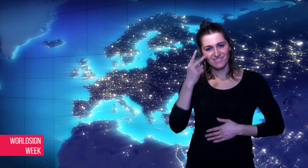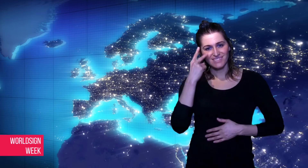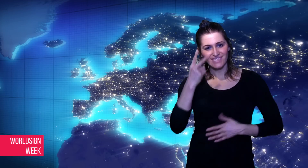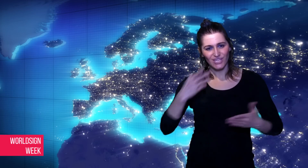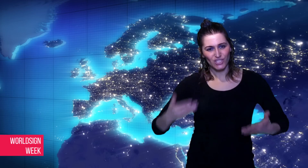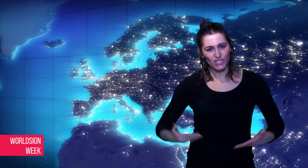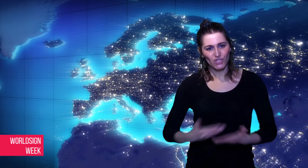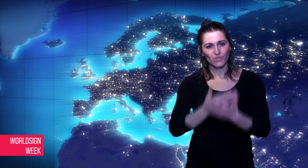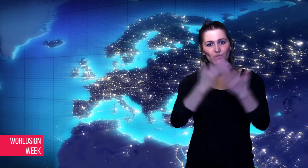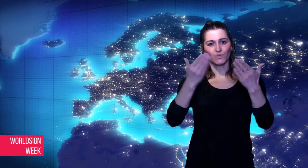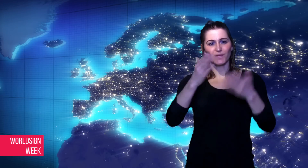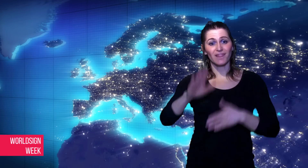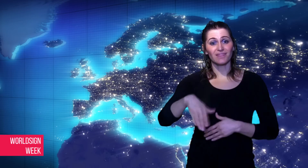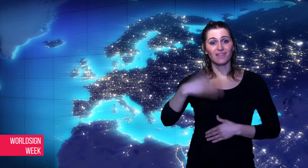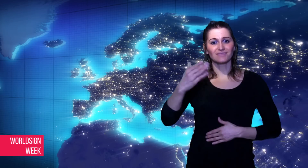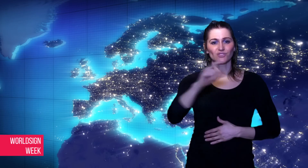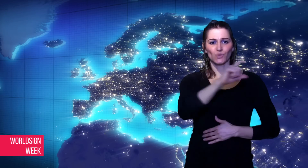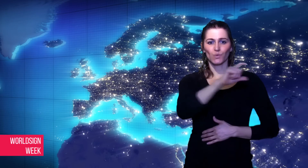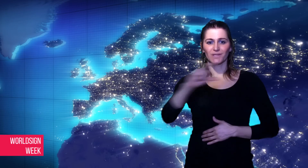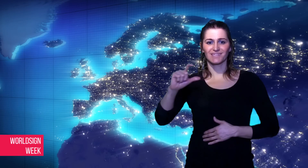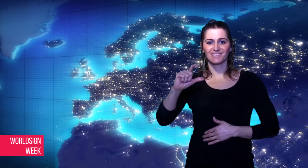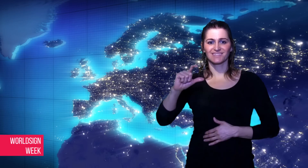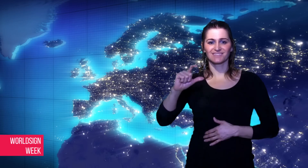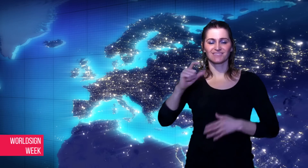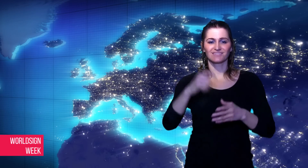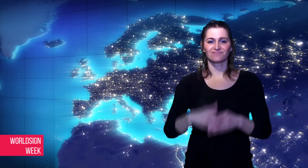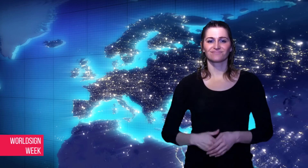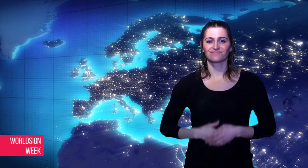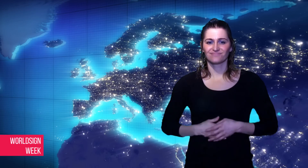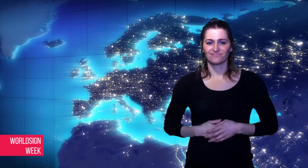See you next week.